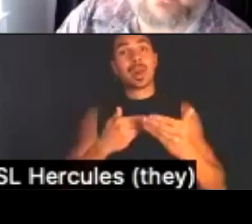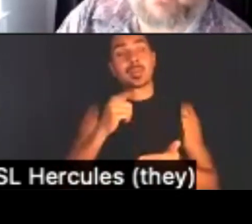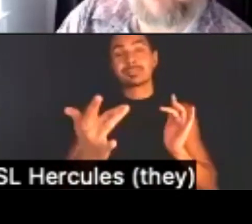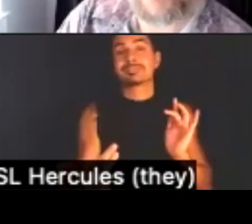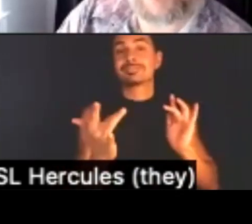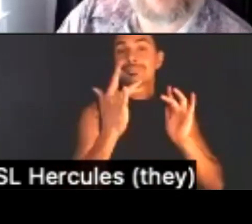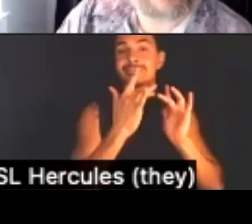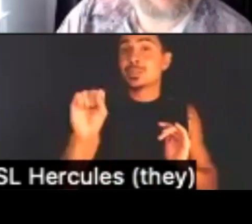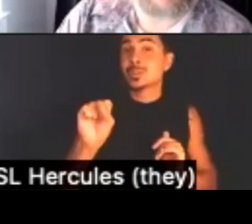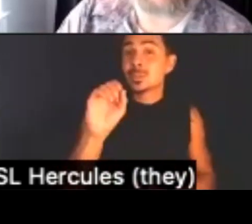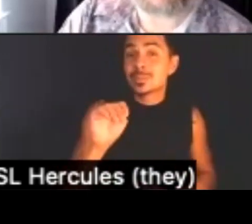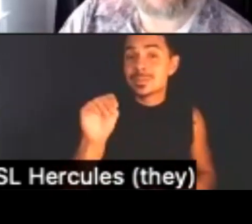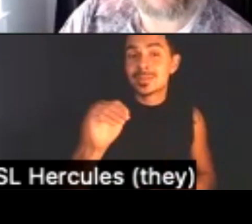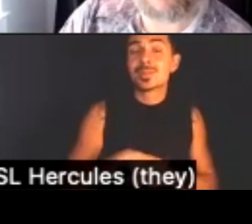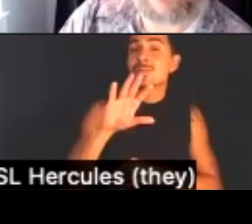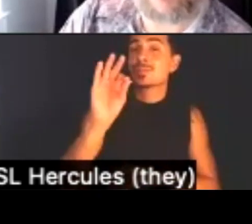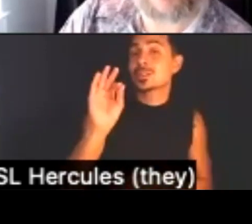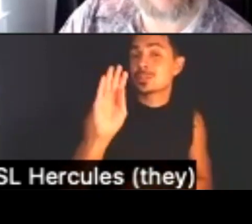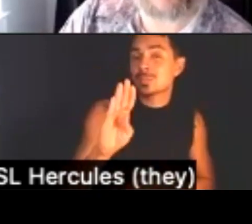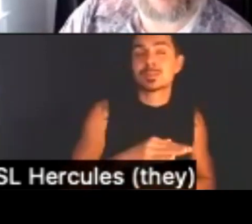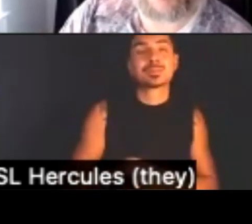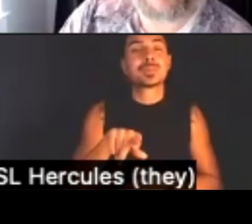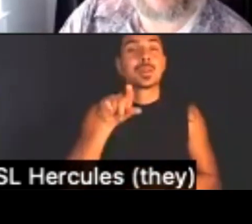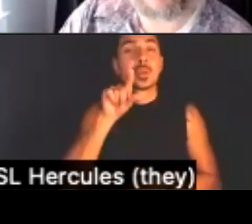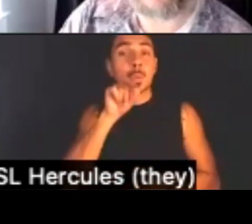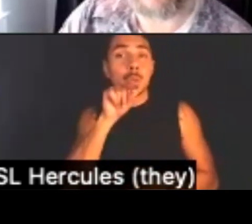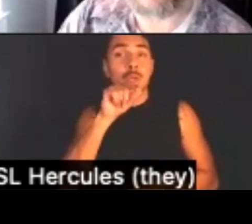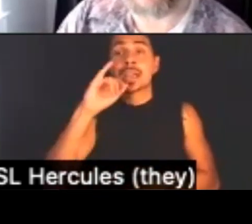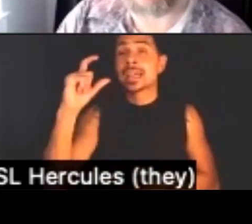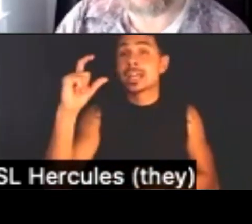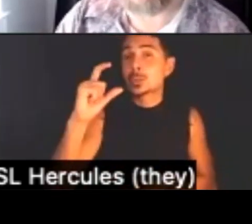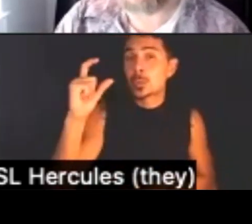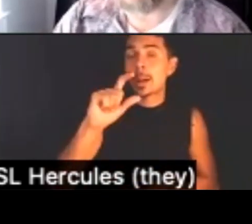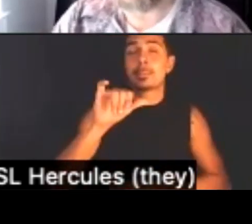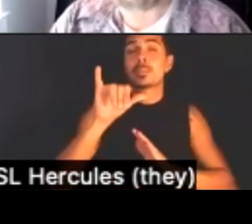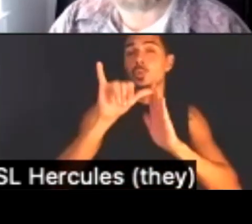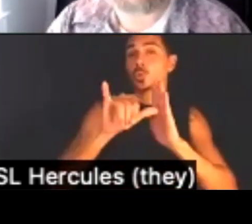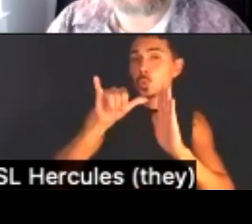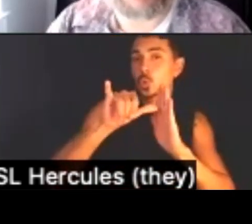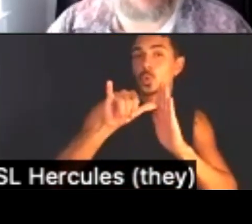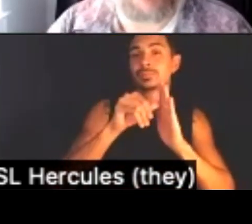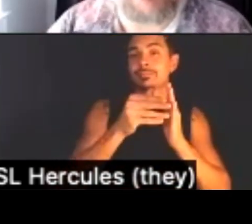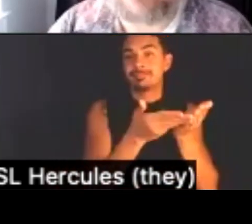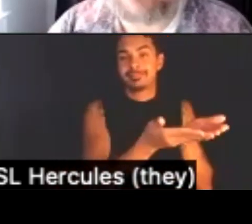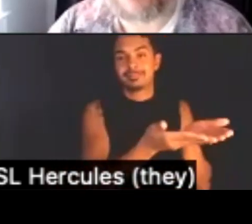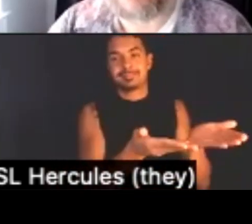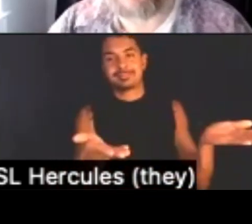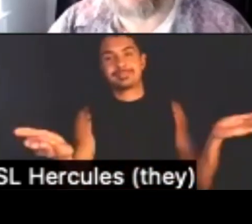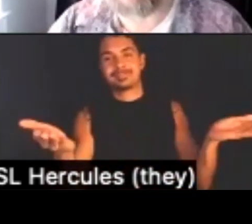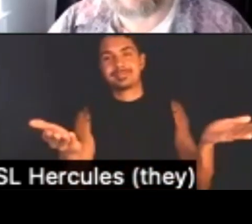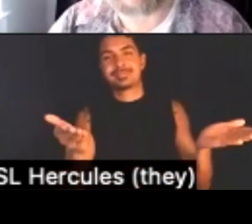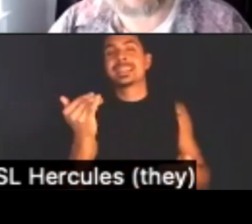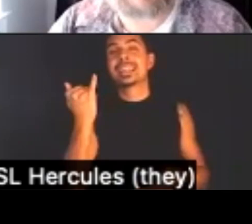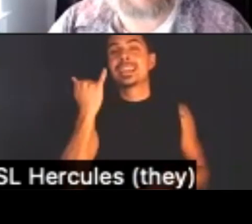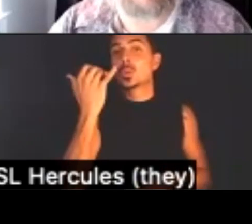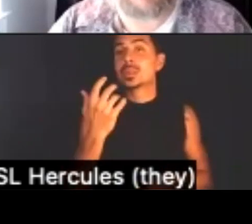We're on Facebook and Twitter and Instagram and YouTube. So those are places that you would see new products come out